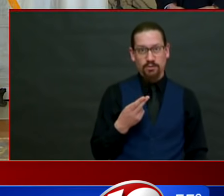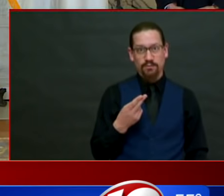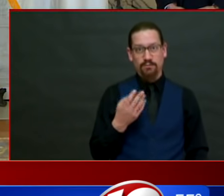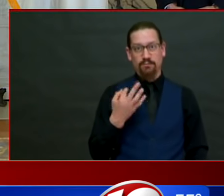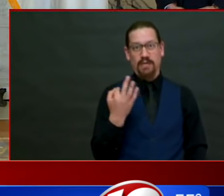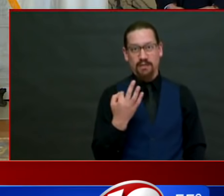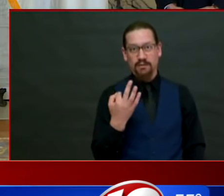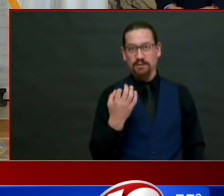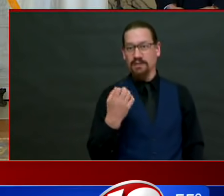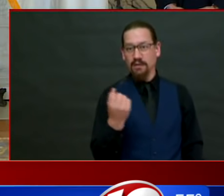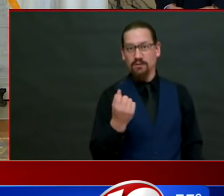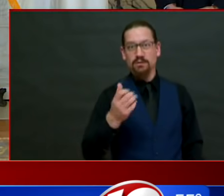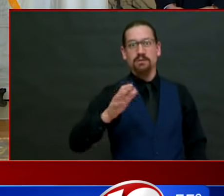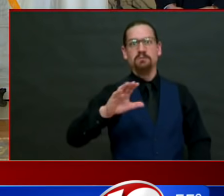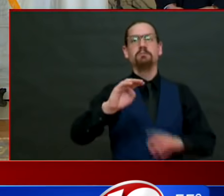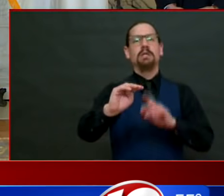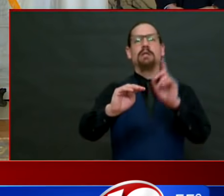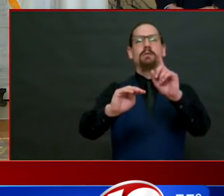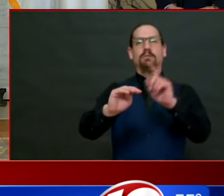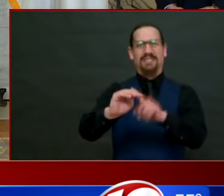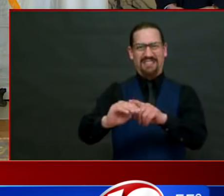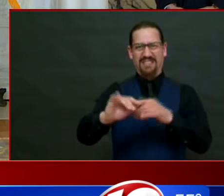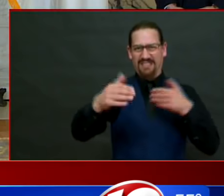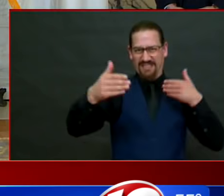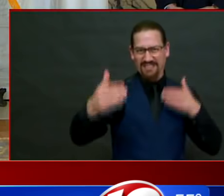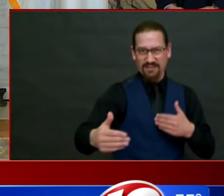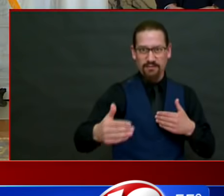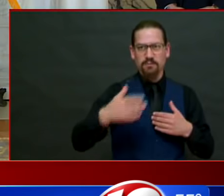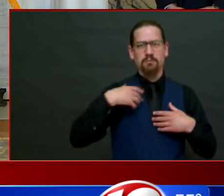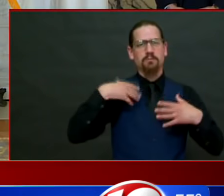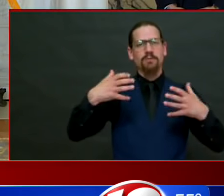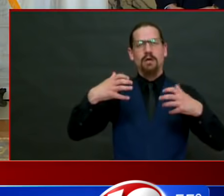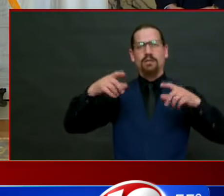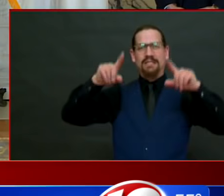THAT IS AN EXAMPLE. WE HAVE BEEN WORKING HARD AT THAT. BY MONDAY, THAT WILL HAVE